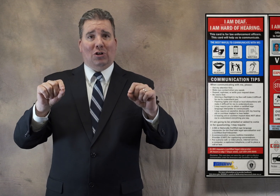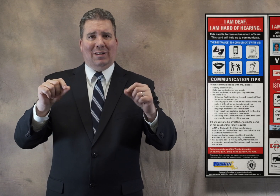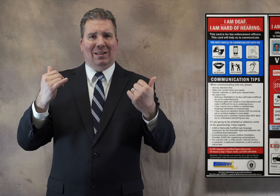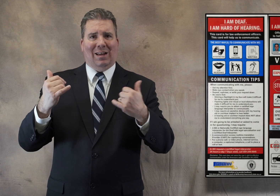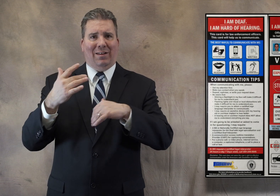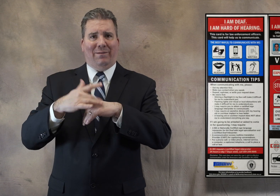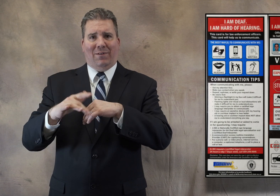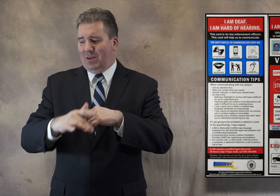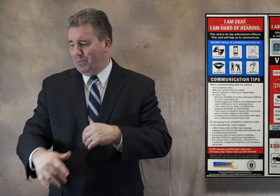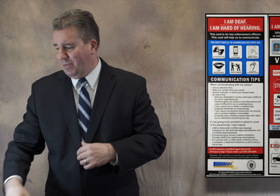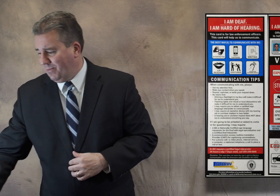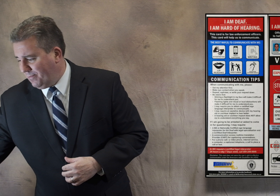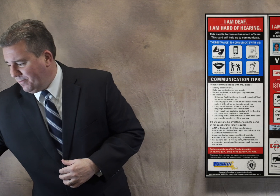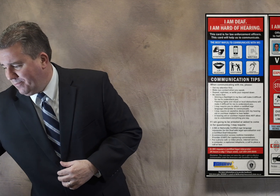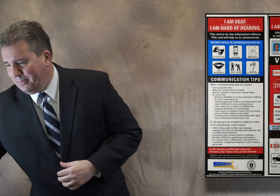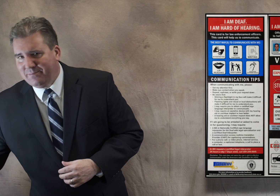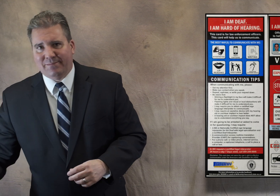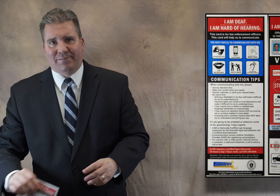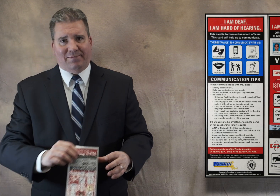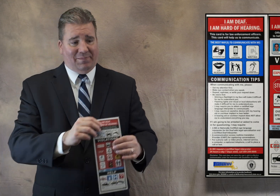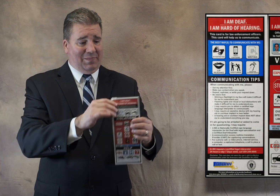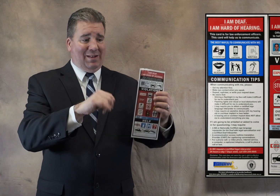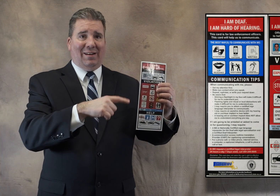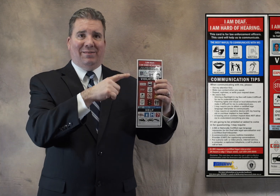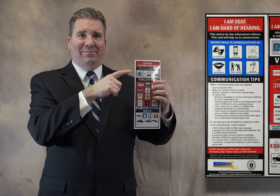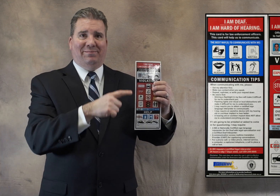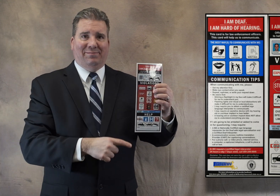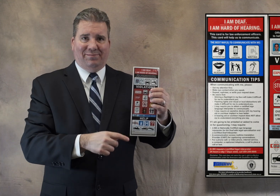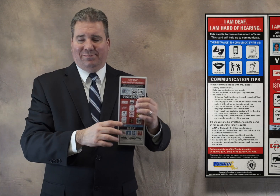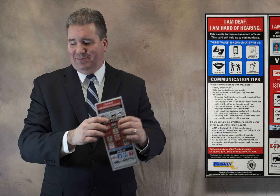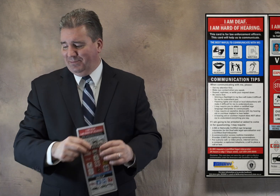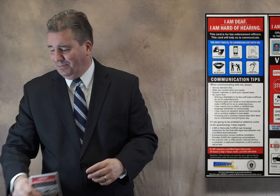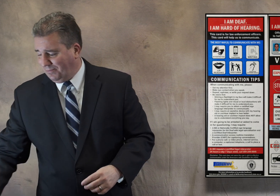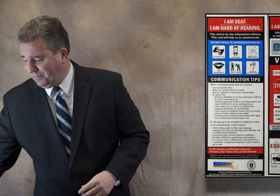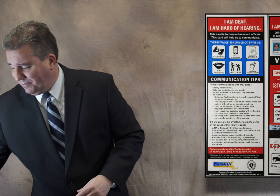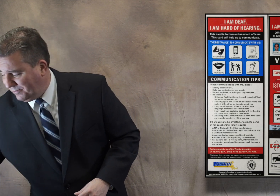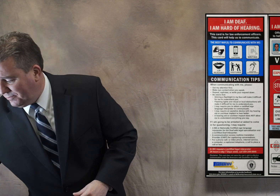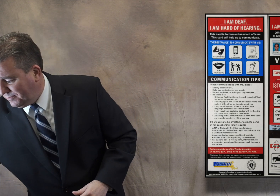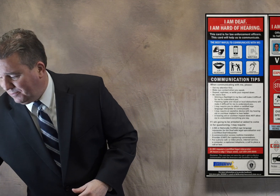The Visor Card is now available, as seen here.